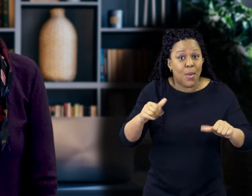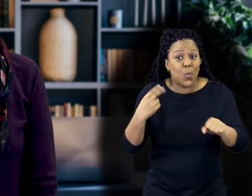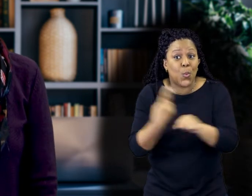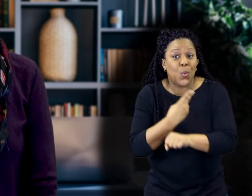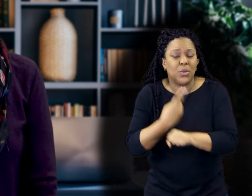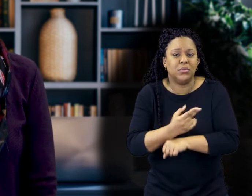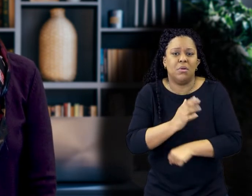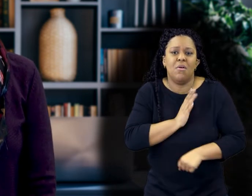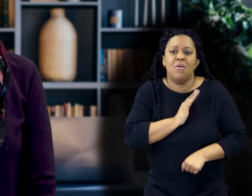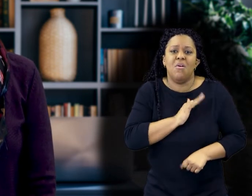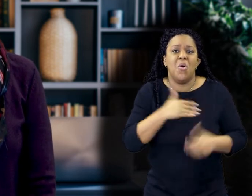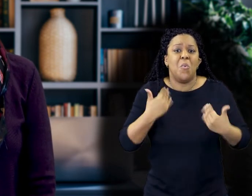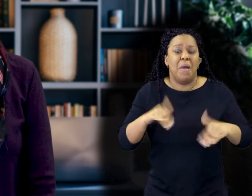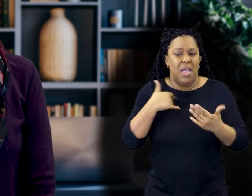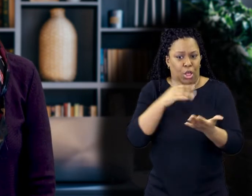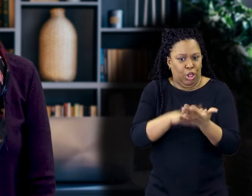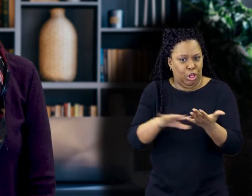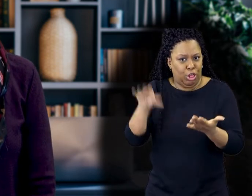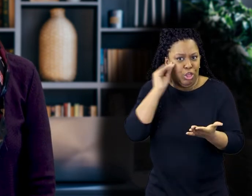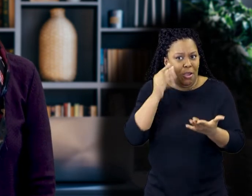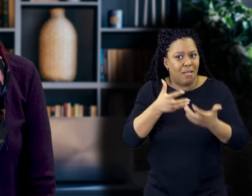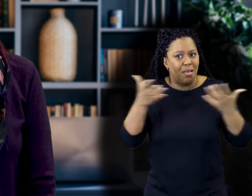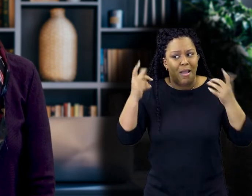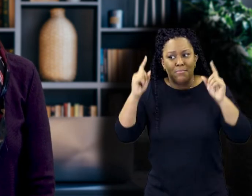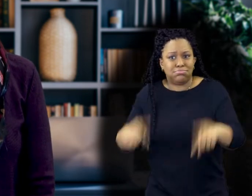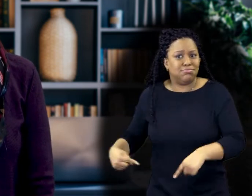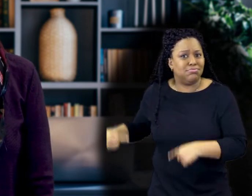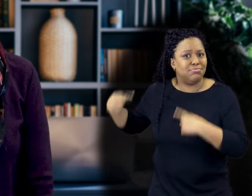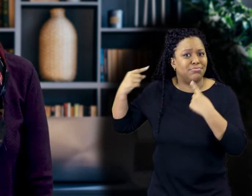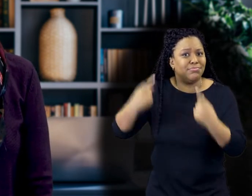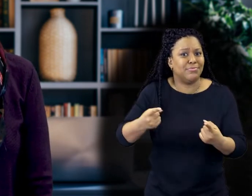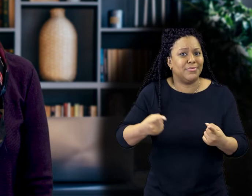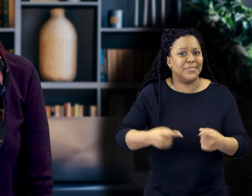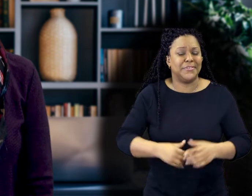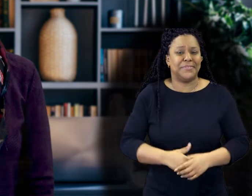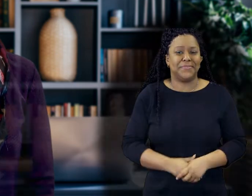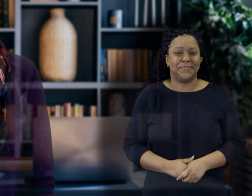It's been eye-opening and I have learned a lot along the way.